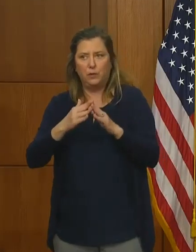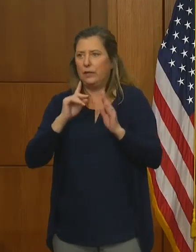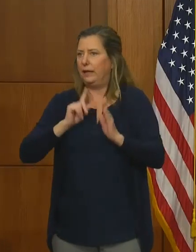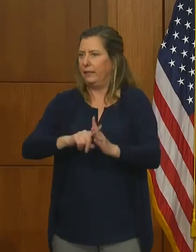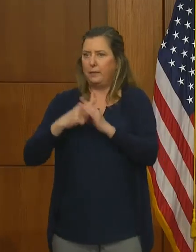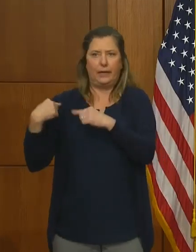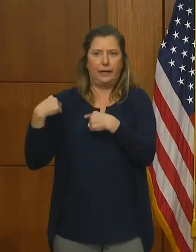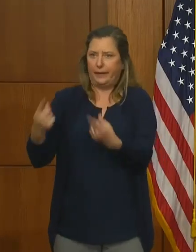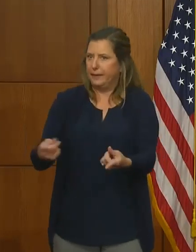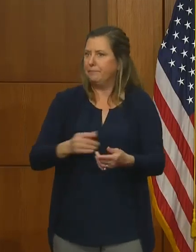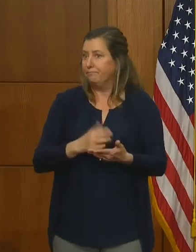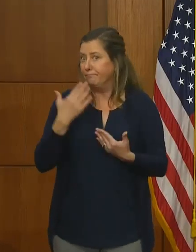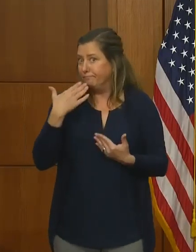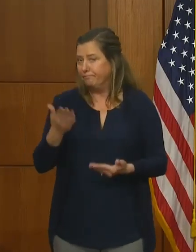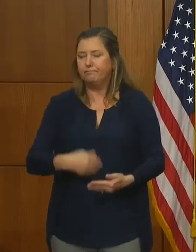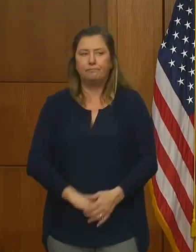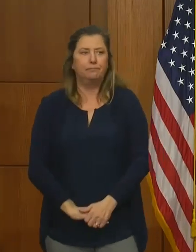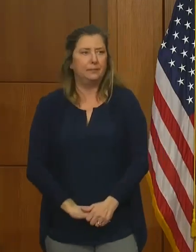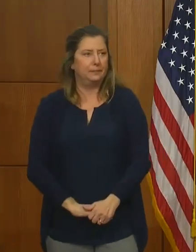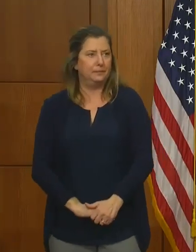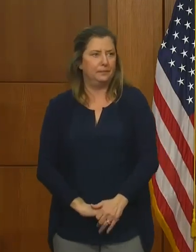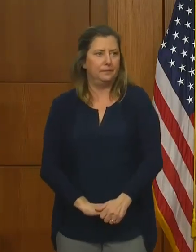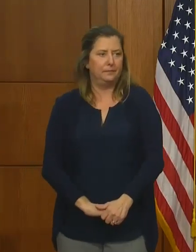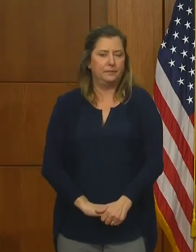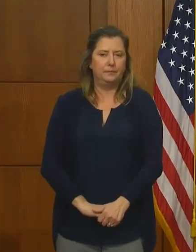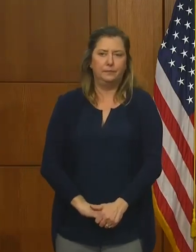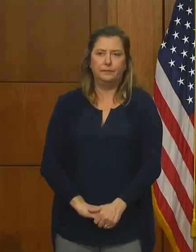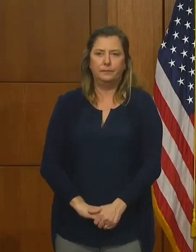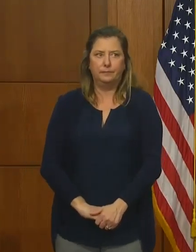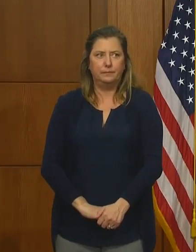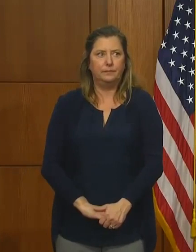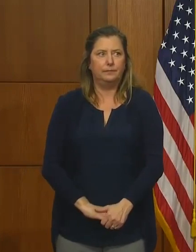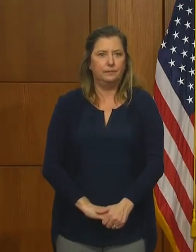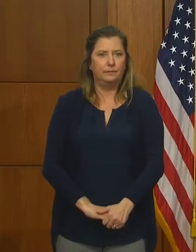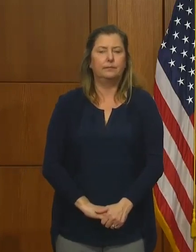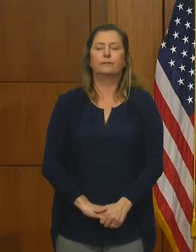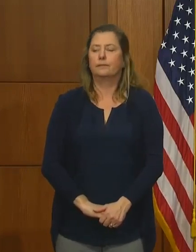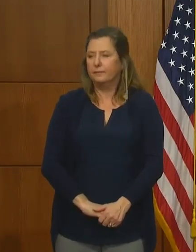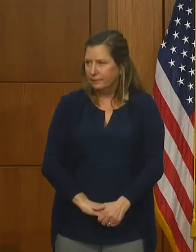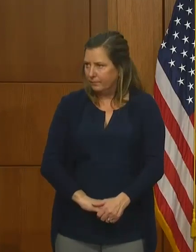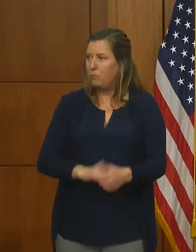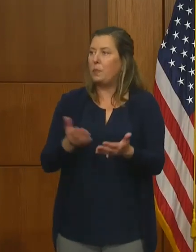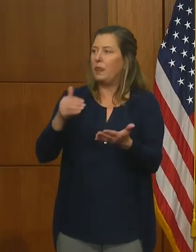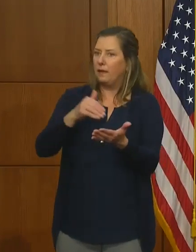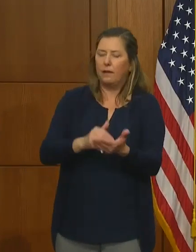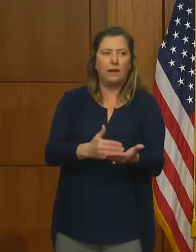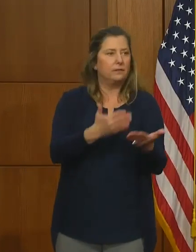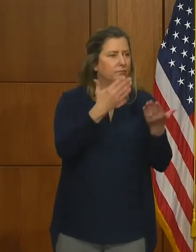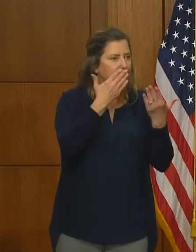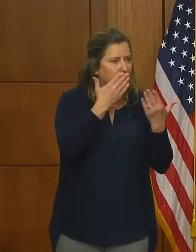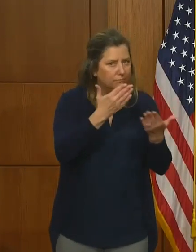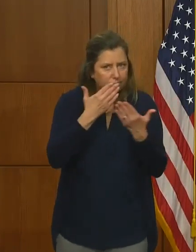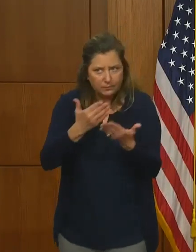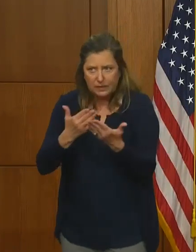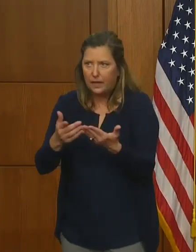PARTICIPATION FROM MORE TO COMMUNITY AND IT FROM THE VERY